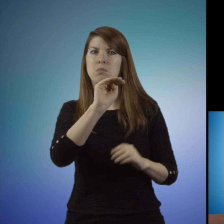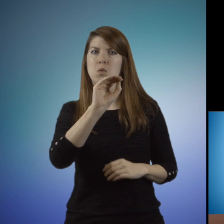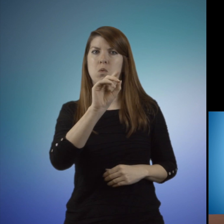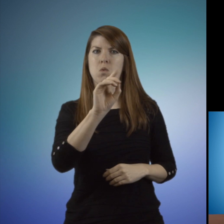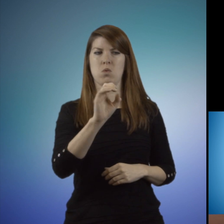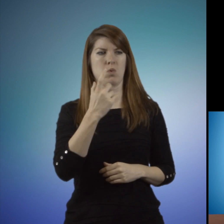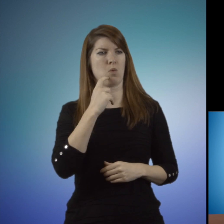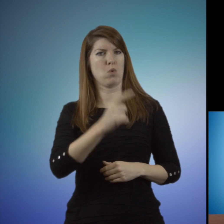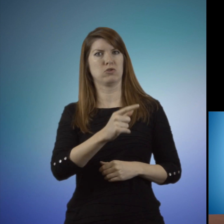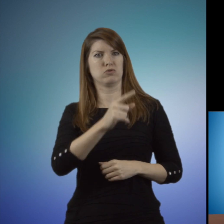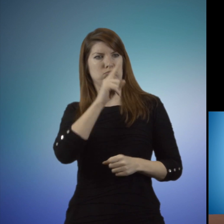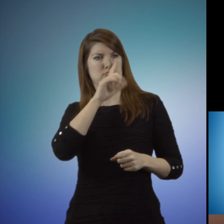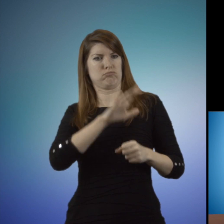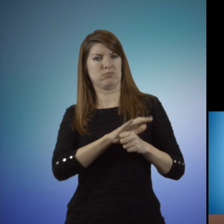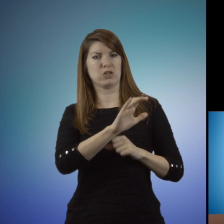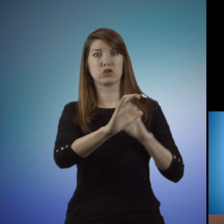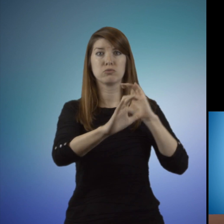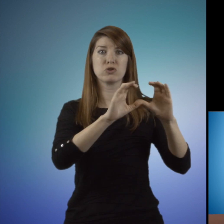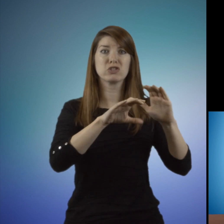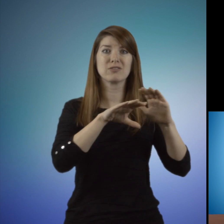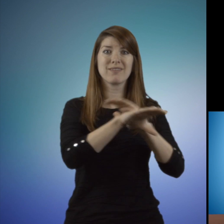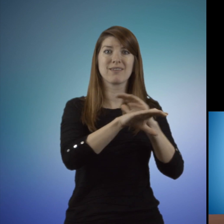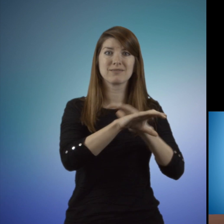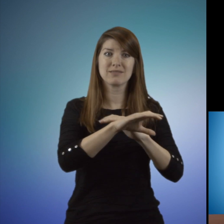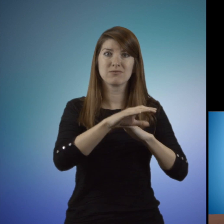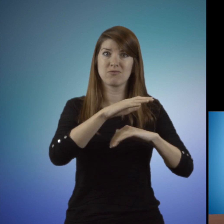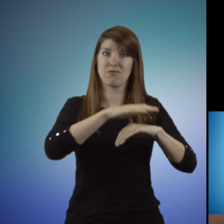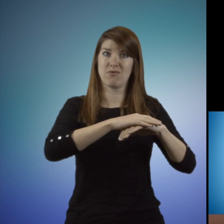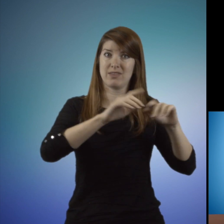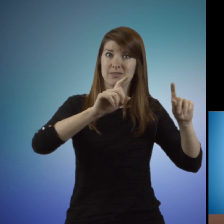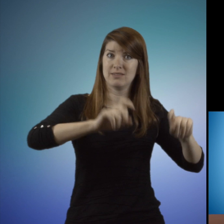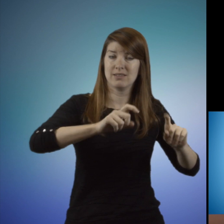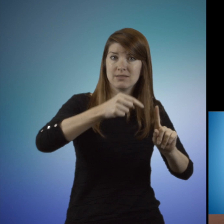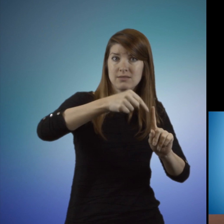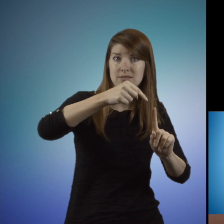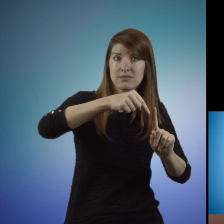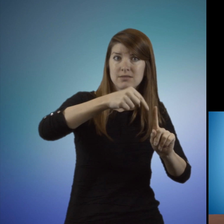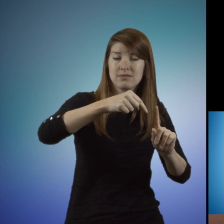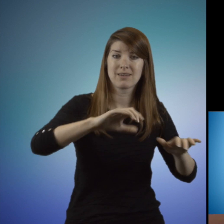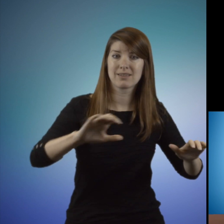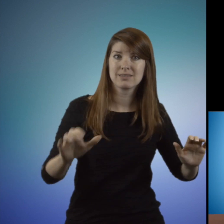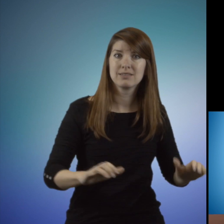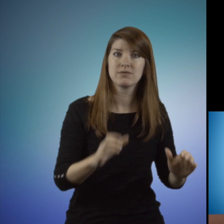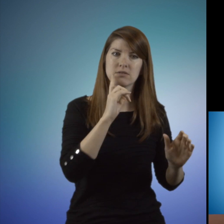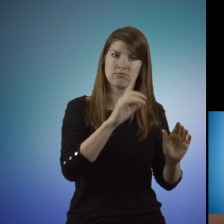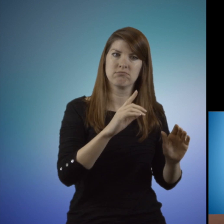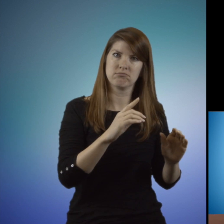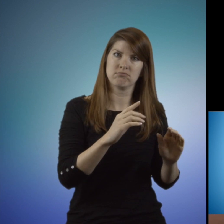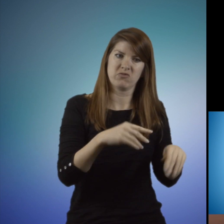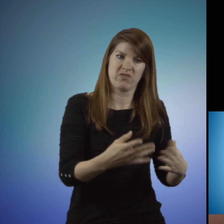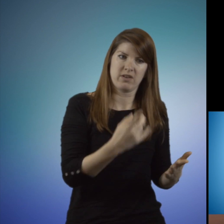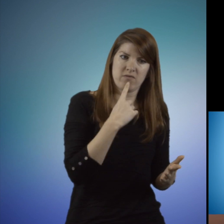on the test activities that are part of the test. And again, so that we're looking actually at what children are able